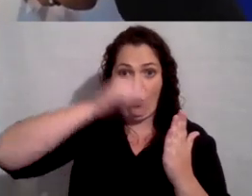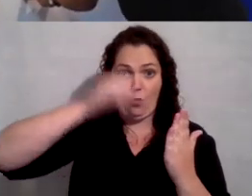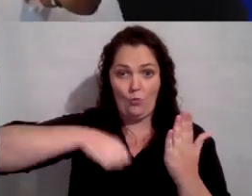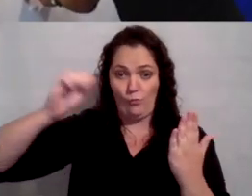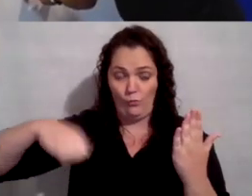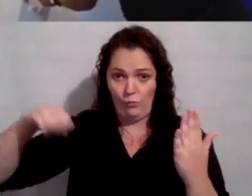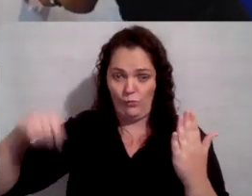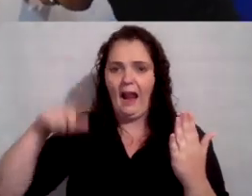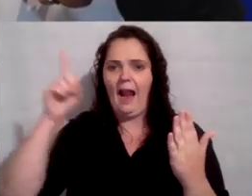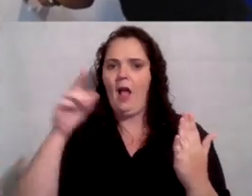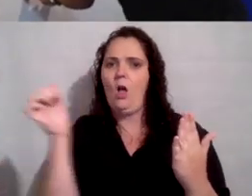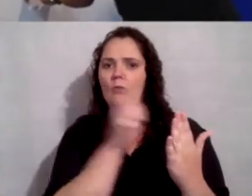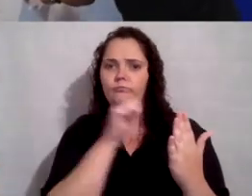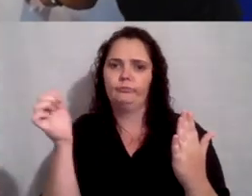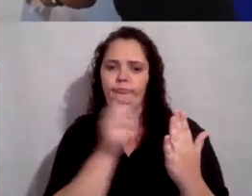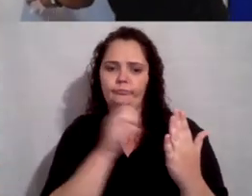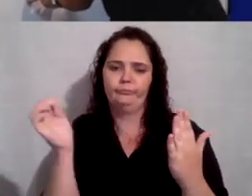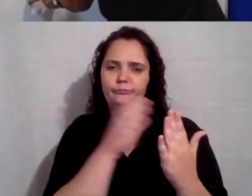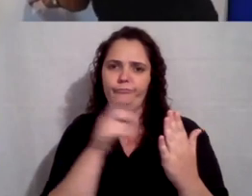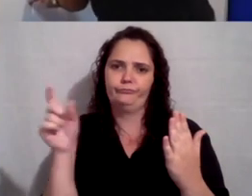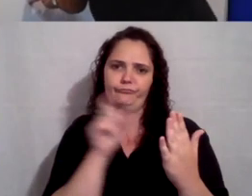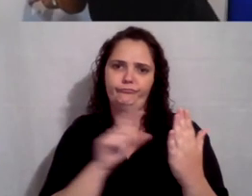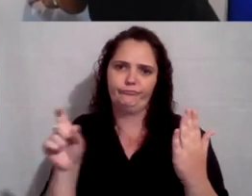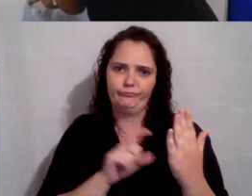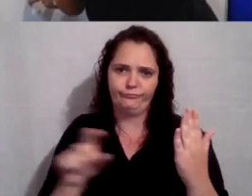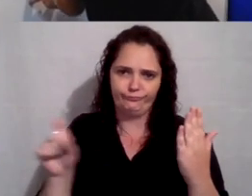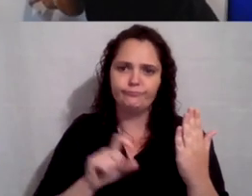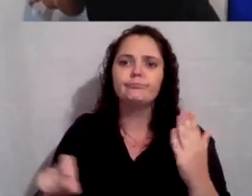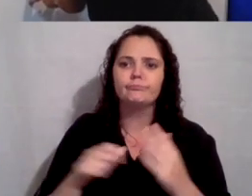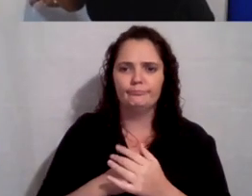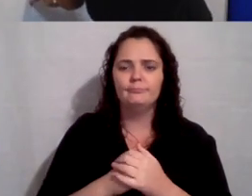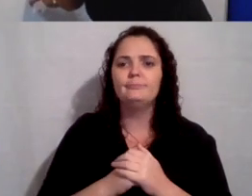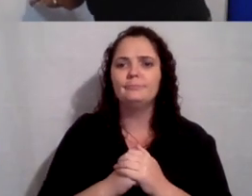back across in the other direction.